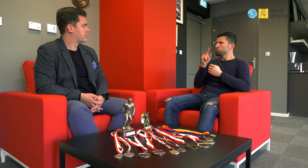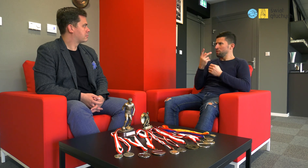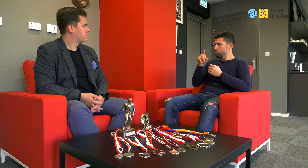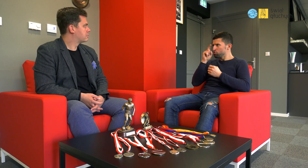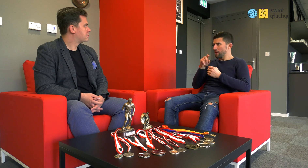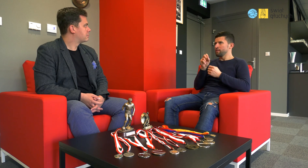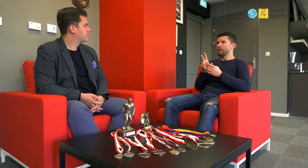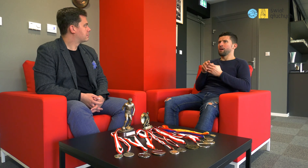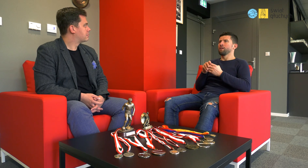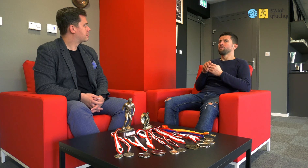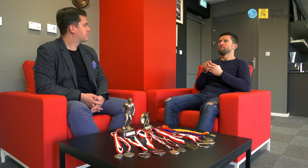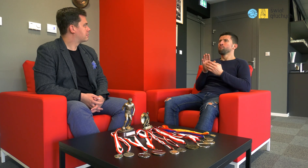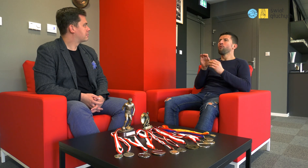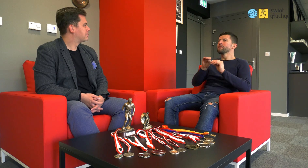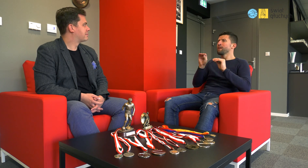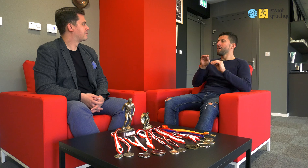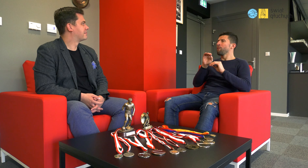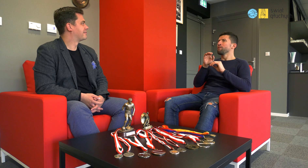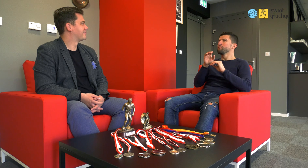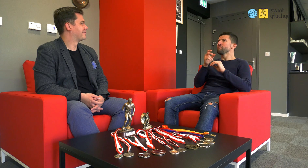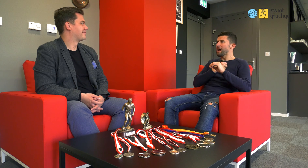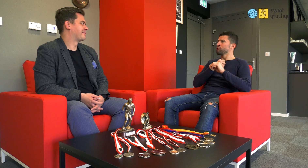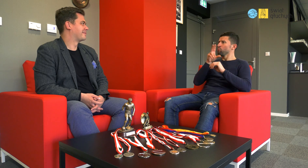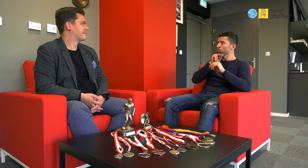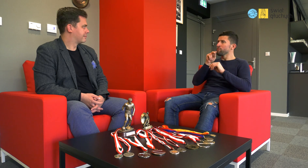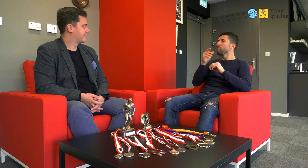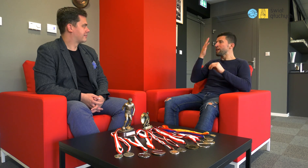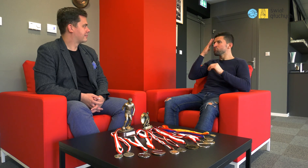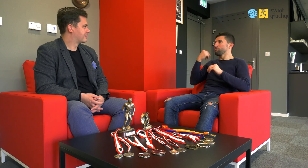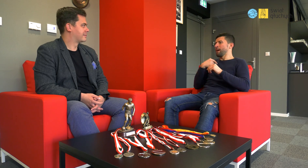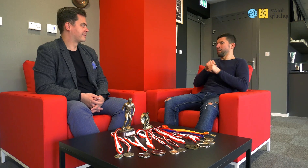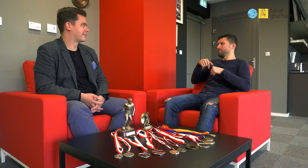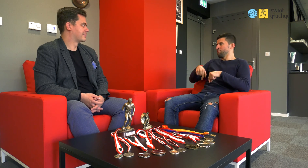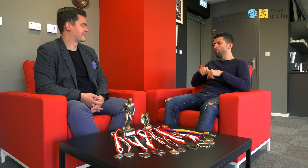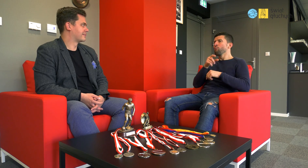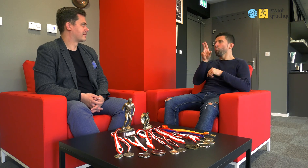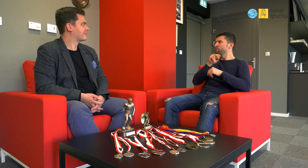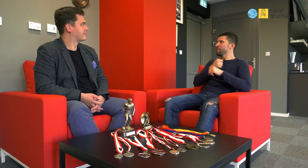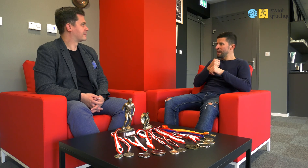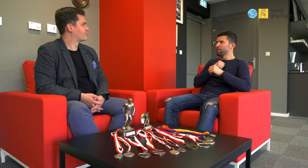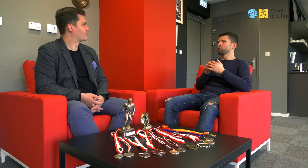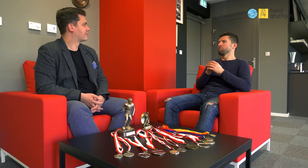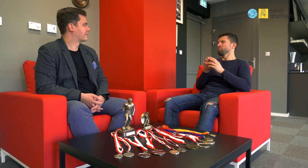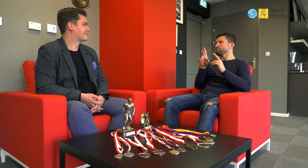It went well for me. The coach spoke clearly. He knew I was deaf.